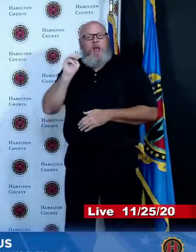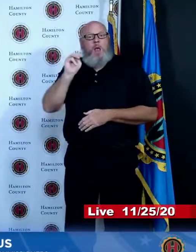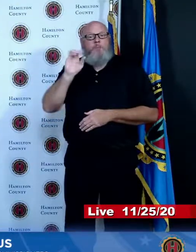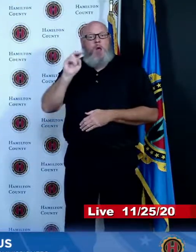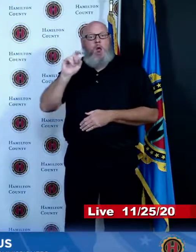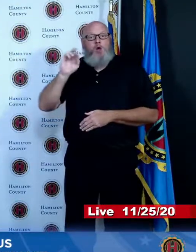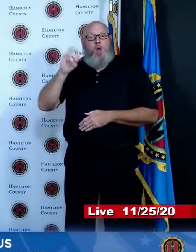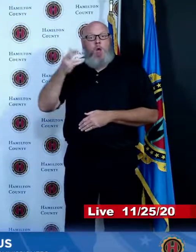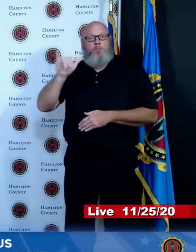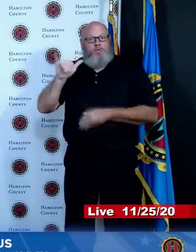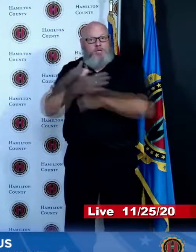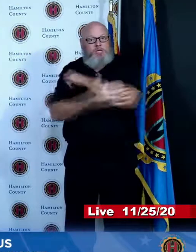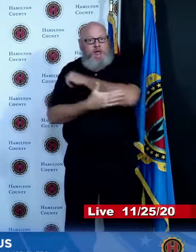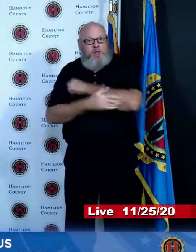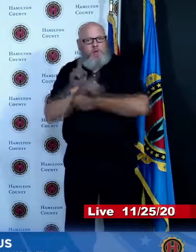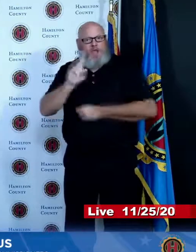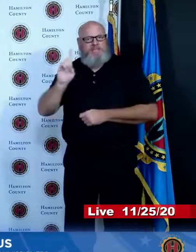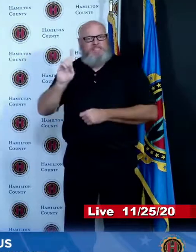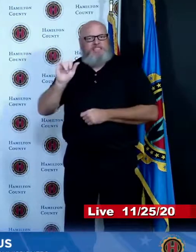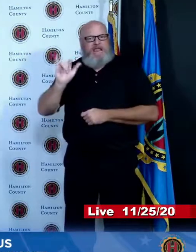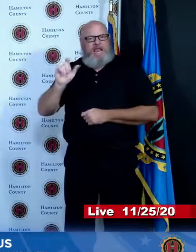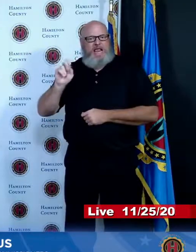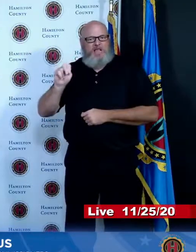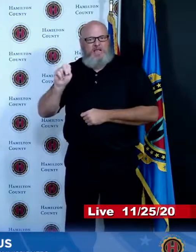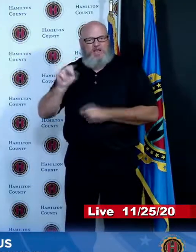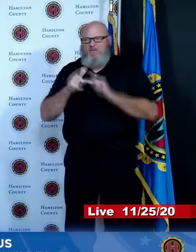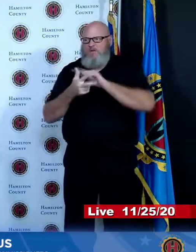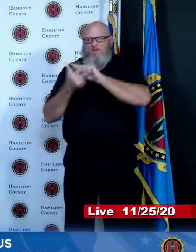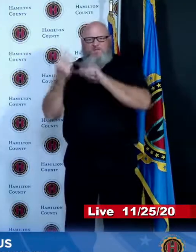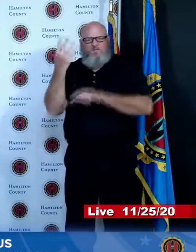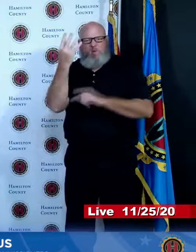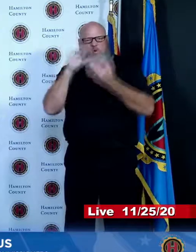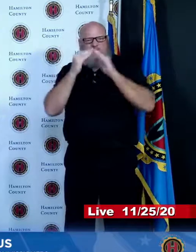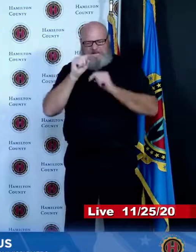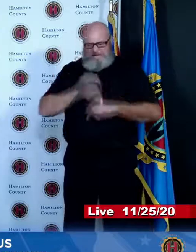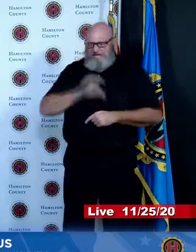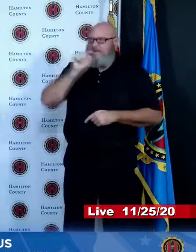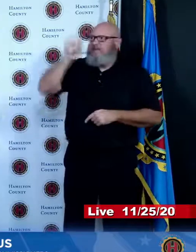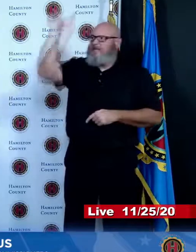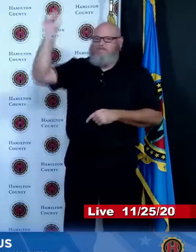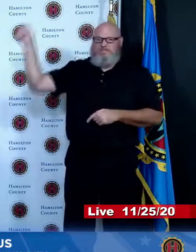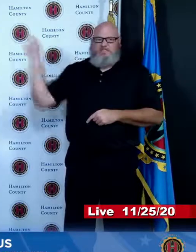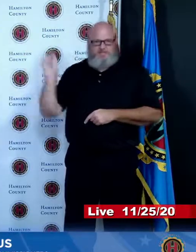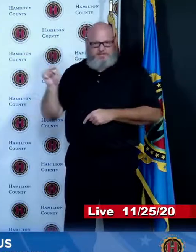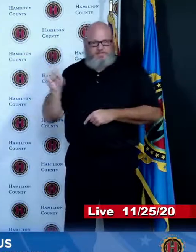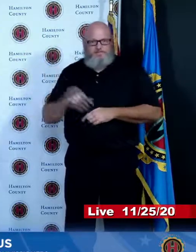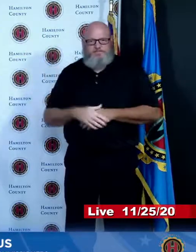but just wanted to remind people that we're under that health advisory so tomorrow